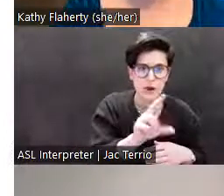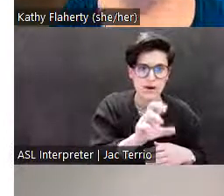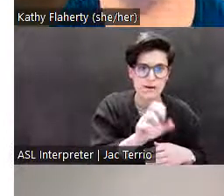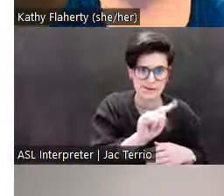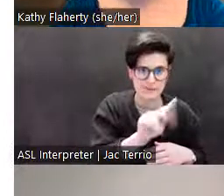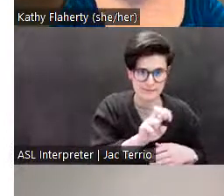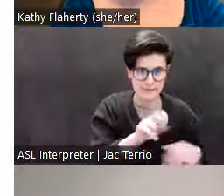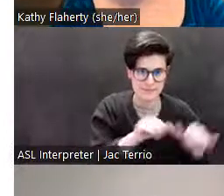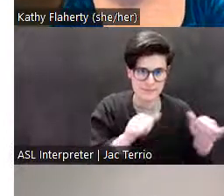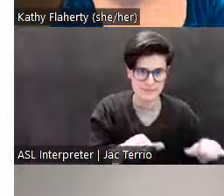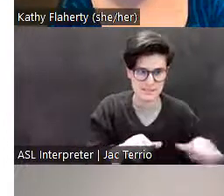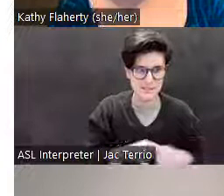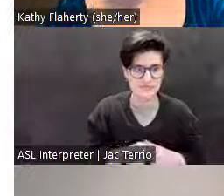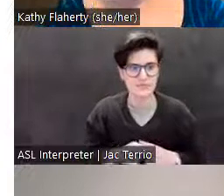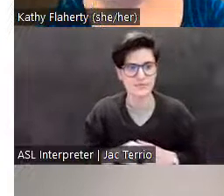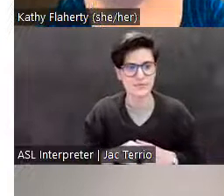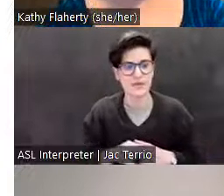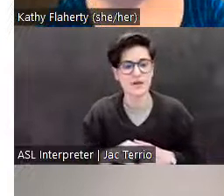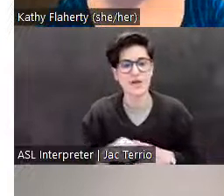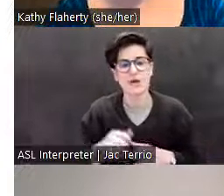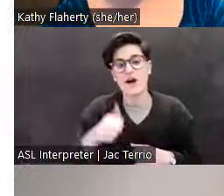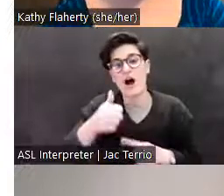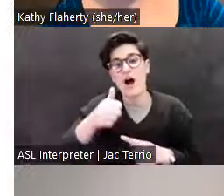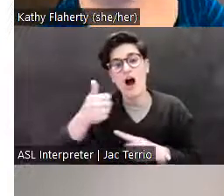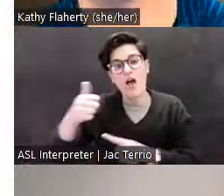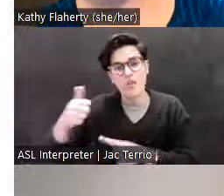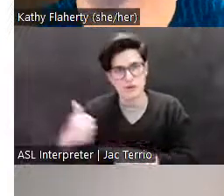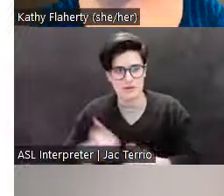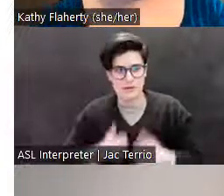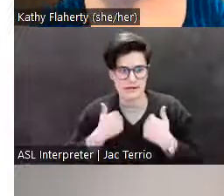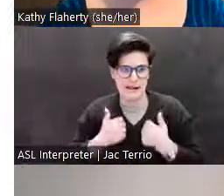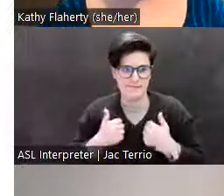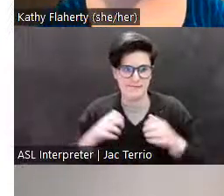15:23:00 the Ada and other life activities. if you didn't think that list was long enough,